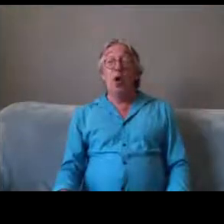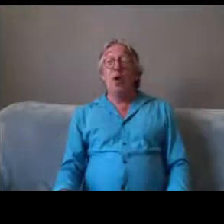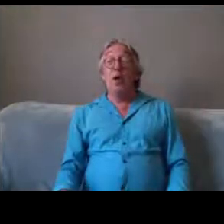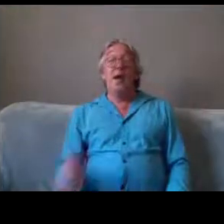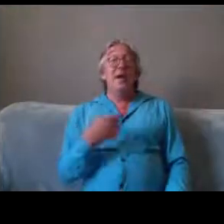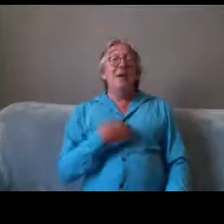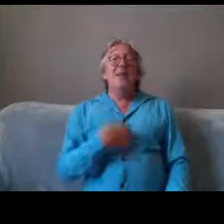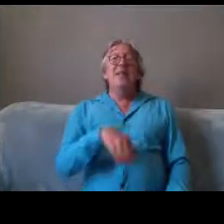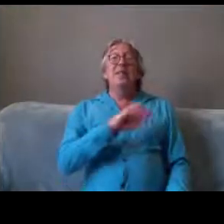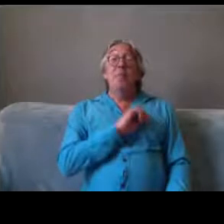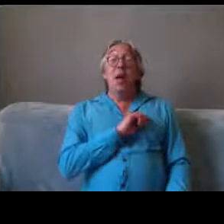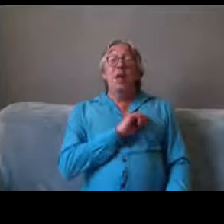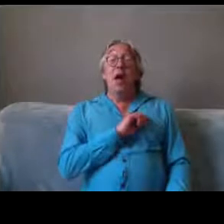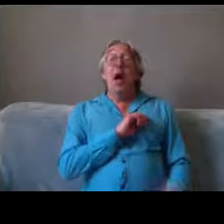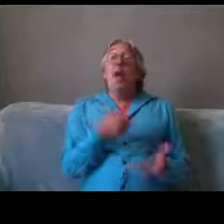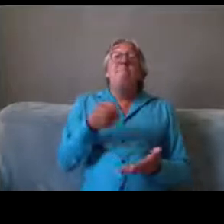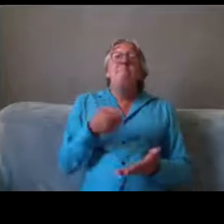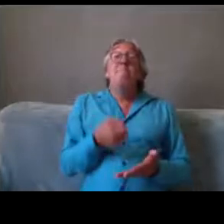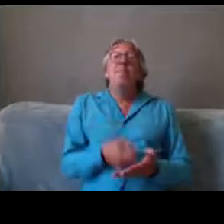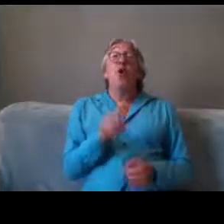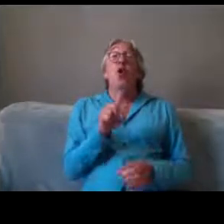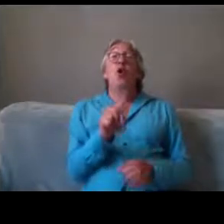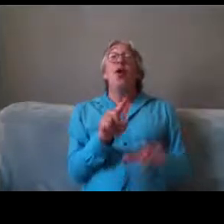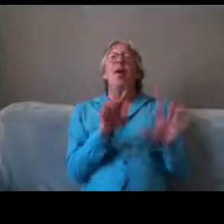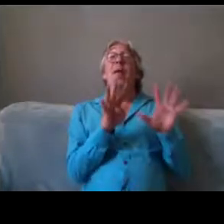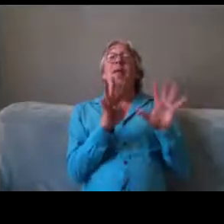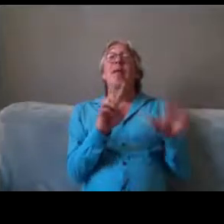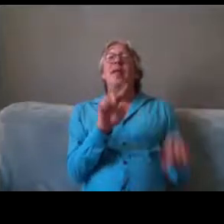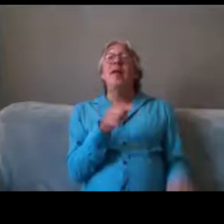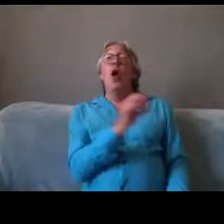with the structural funds, to see with the social funds,